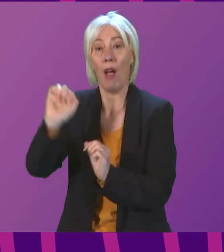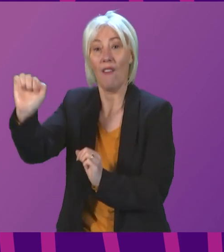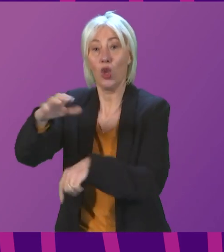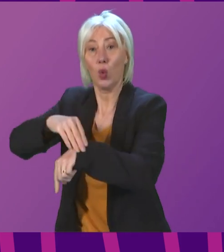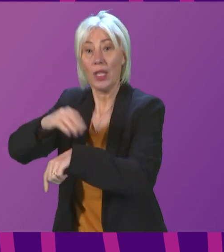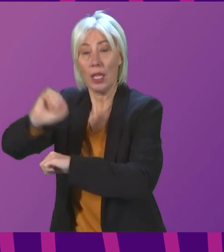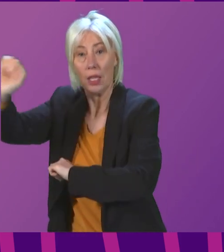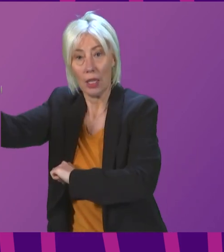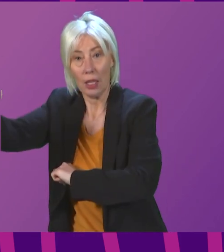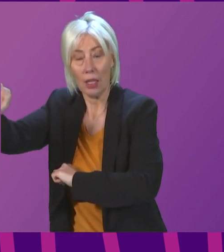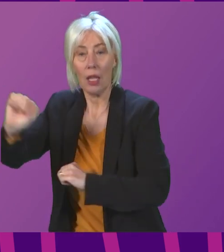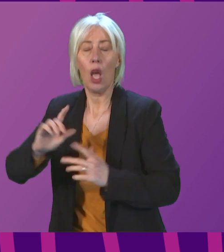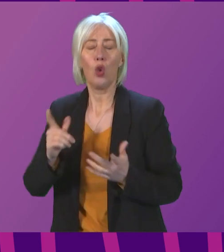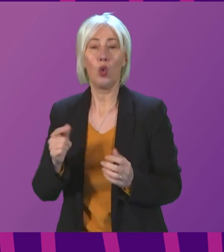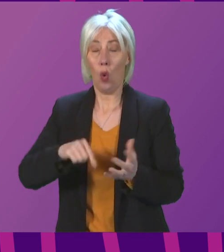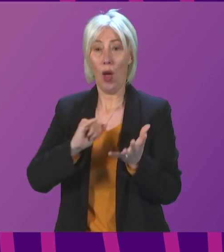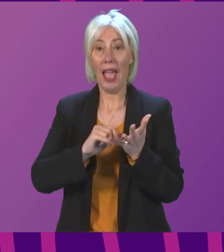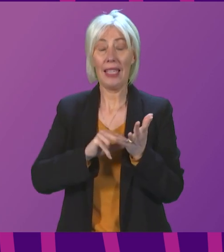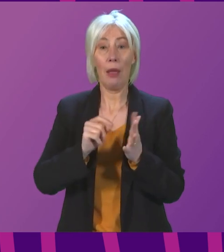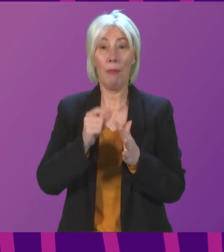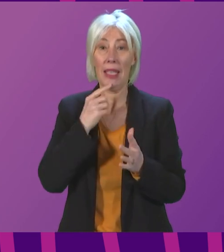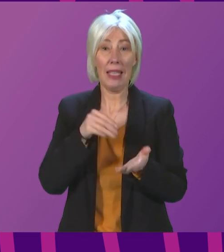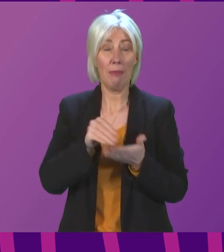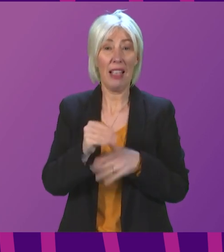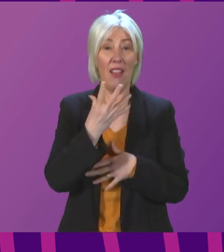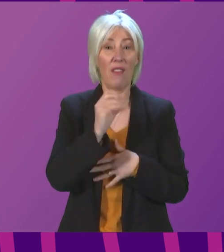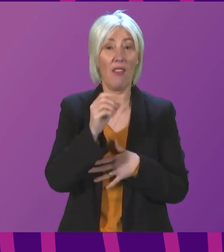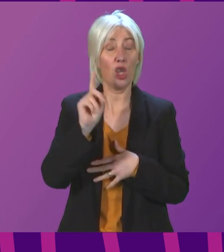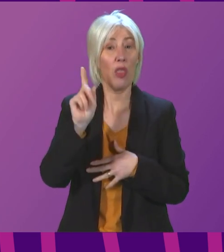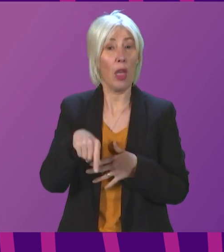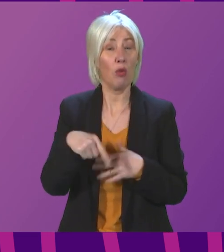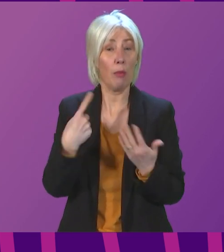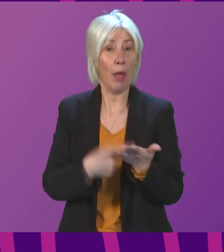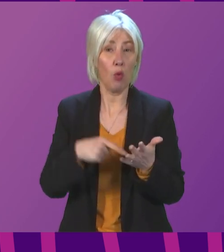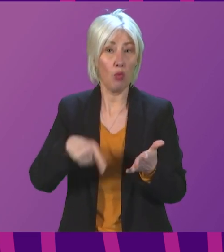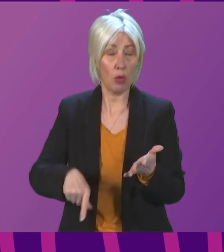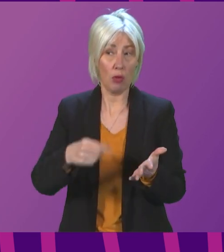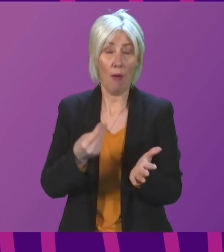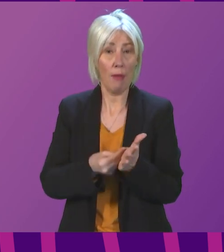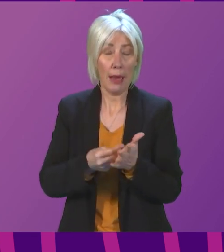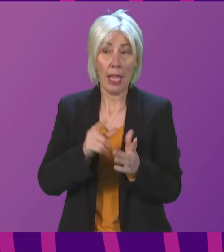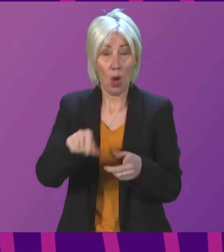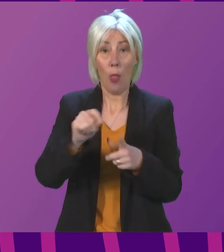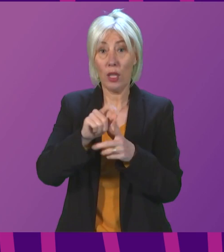In fact, the SNP Government spent almost £500,000 of taxpayers’ money on the project before